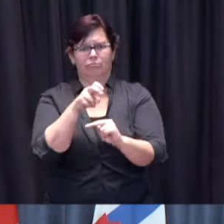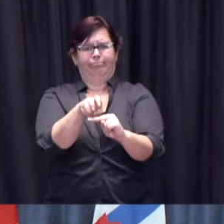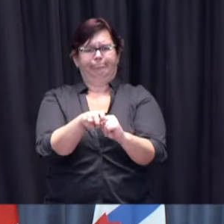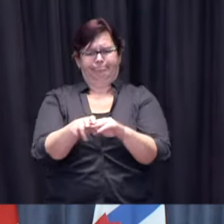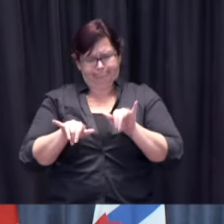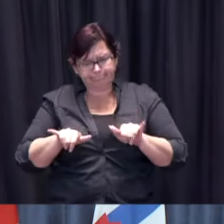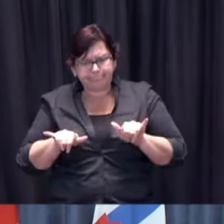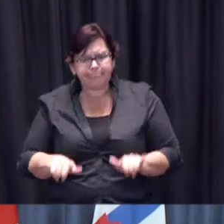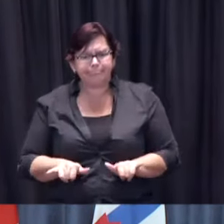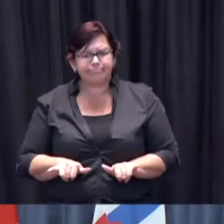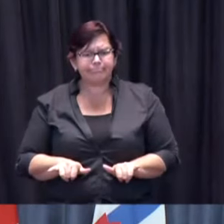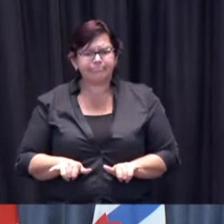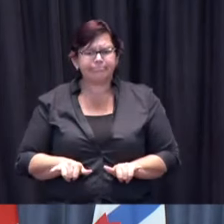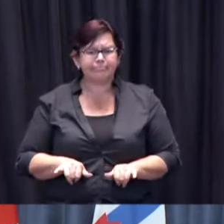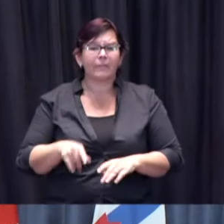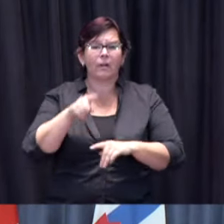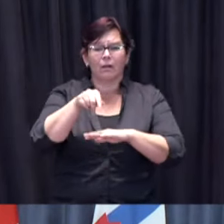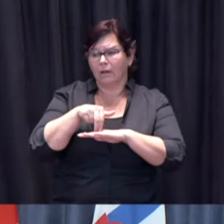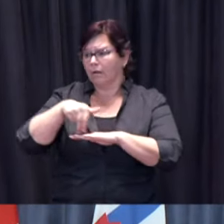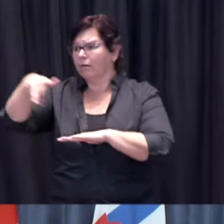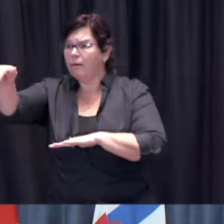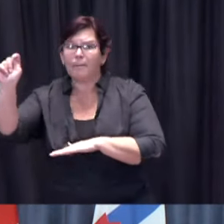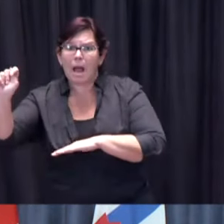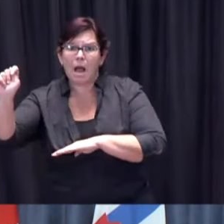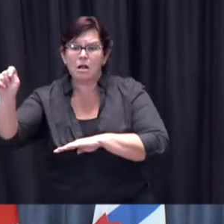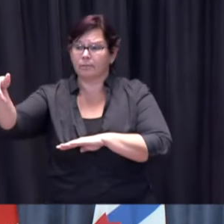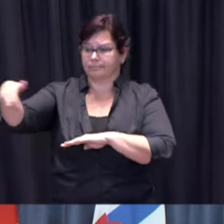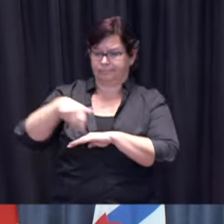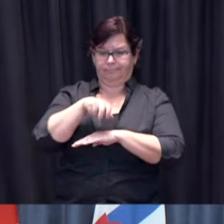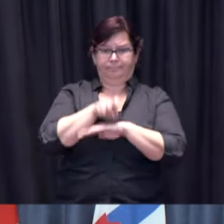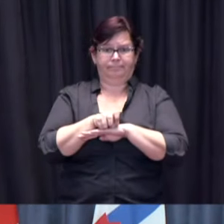as part of the Stage 3 regulatory framework applies only while